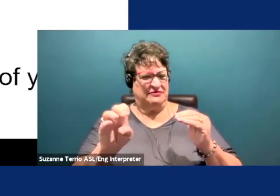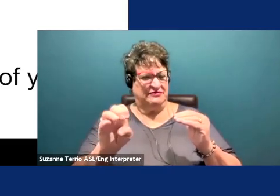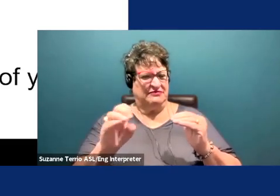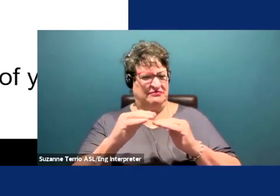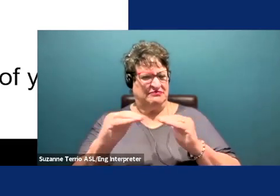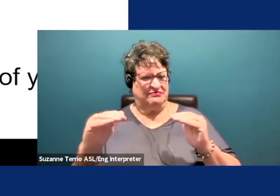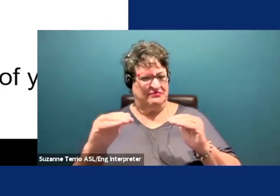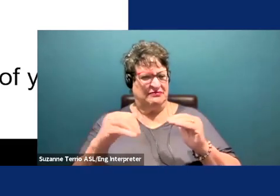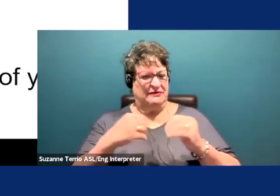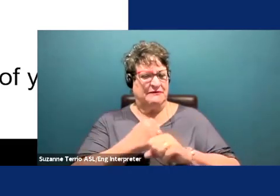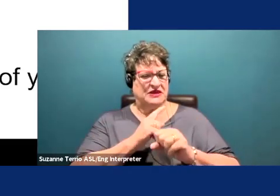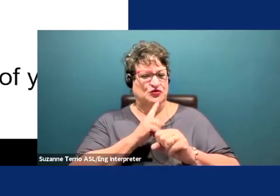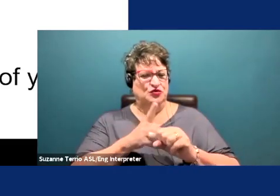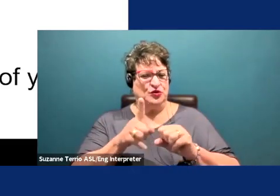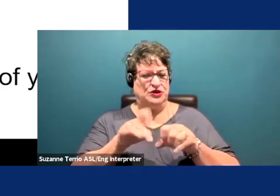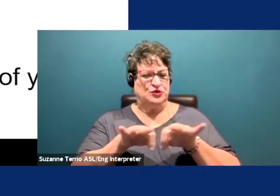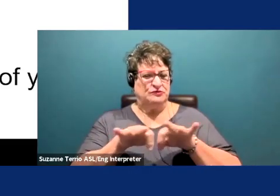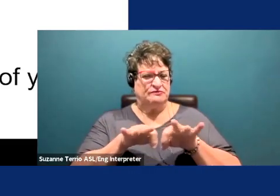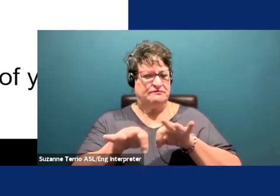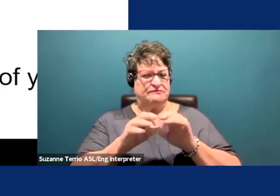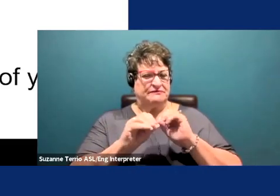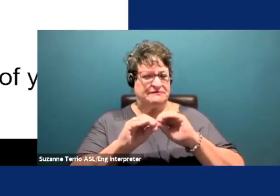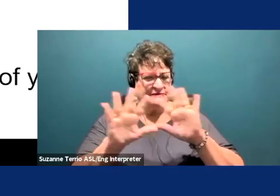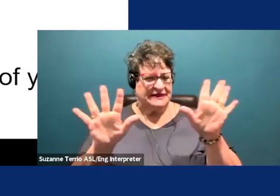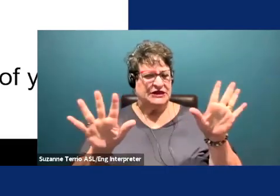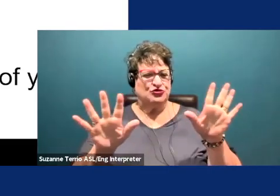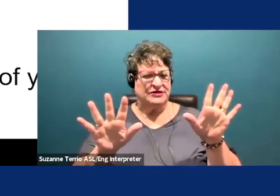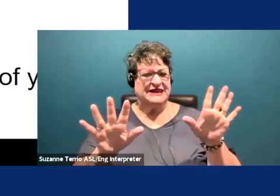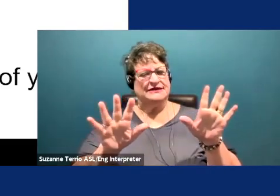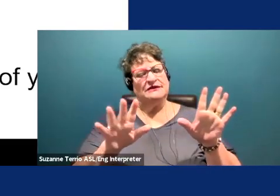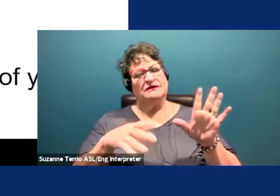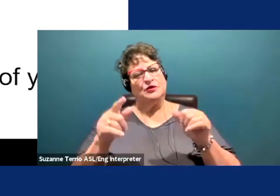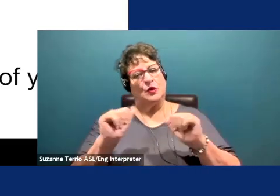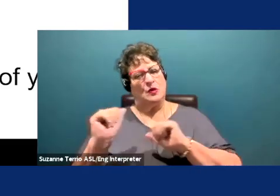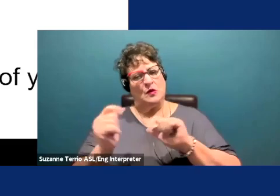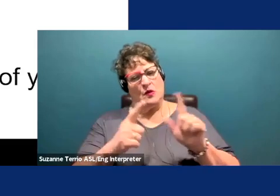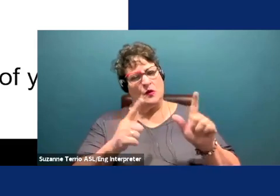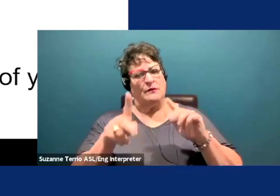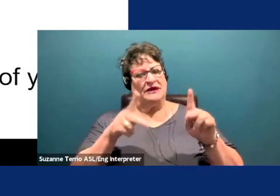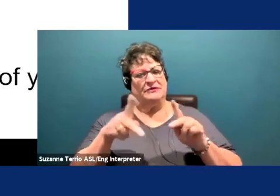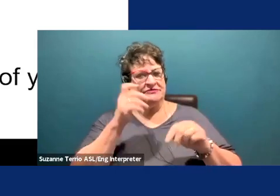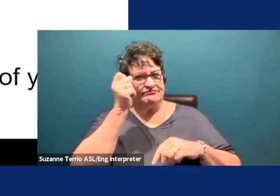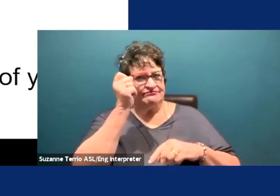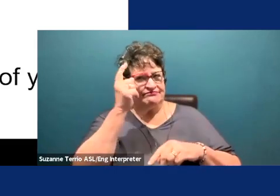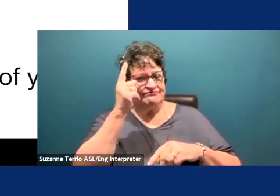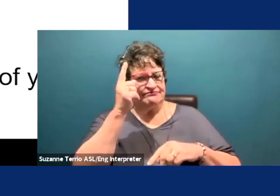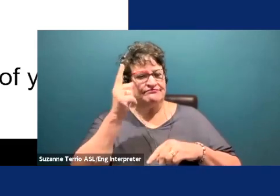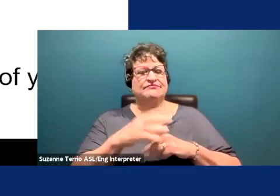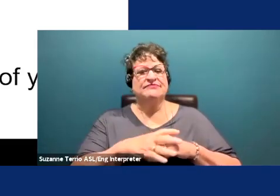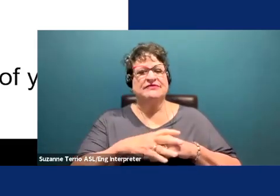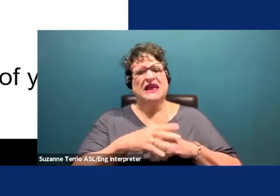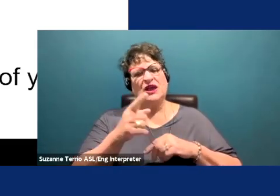and a readily accessible way. You can also use Word to help check your reading level as well.